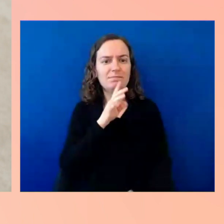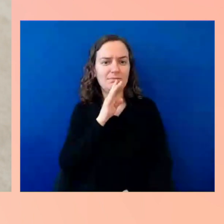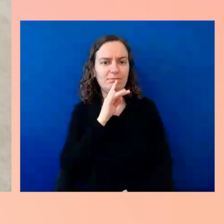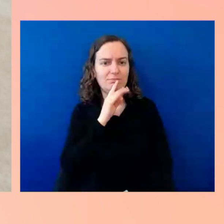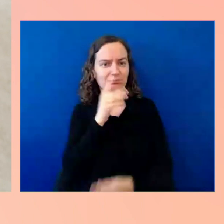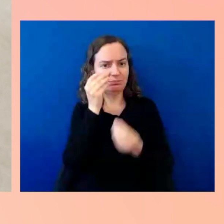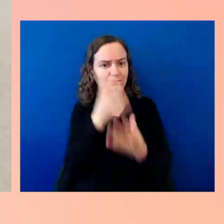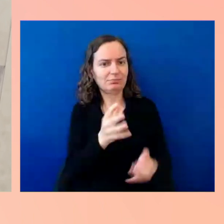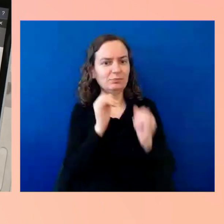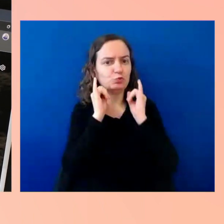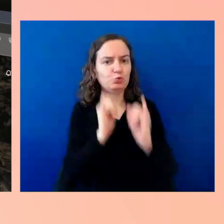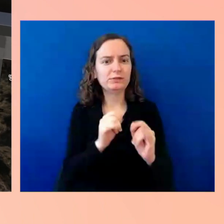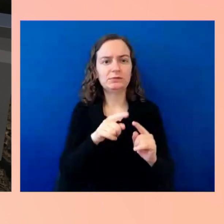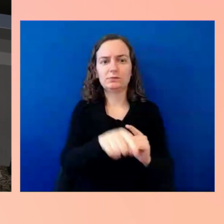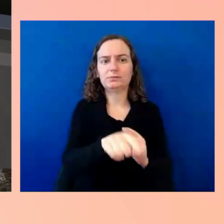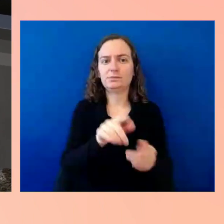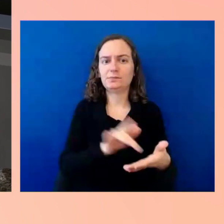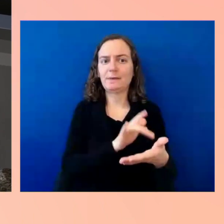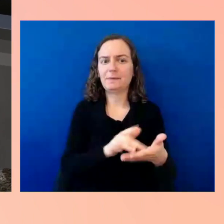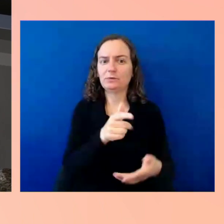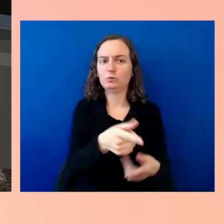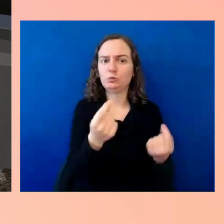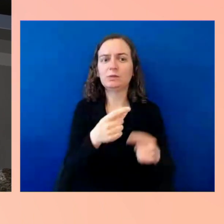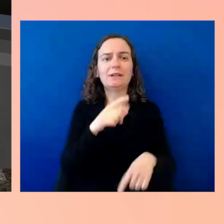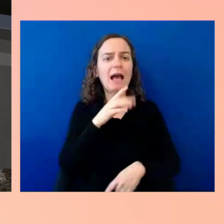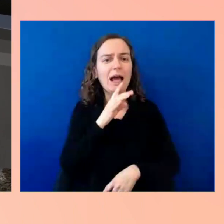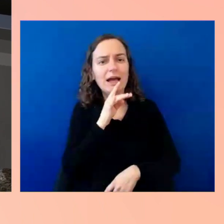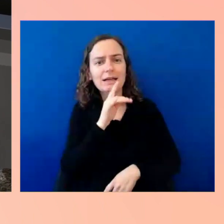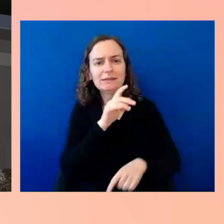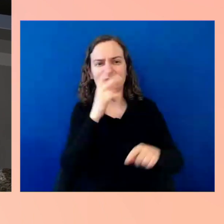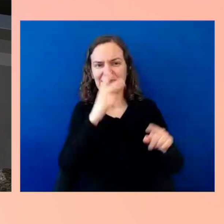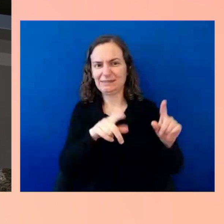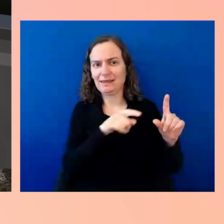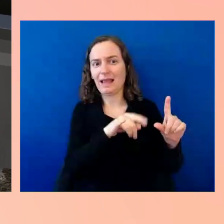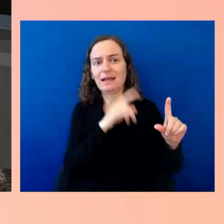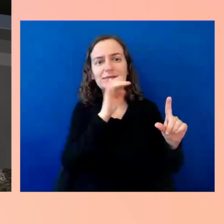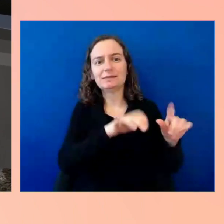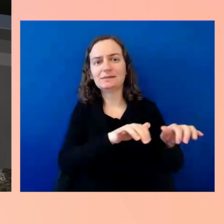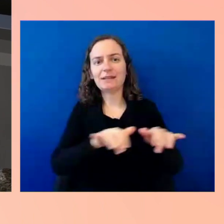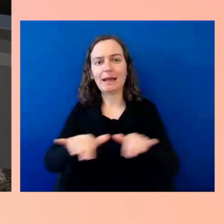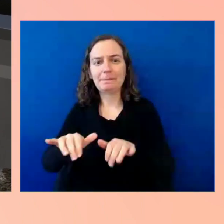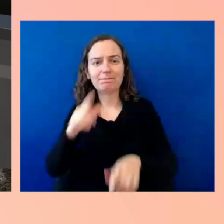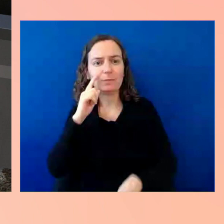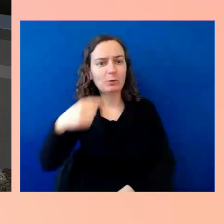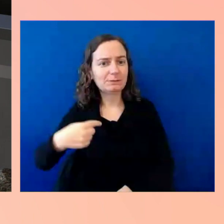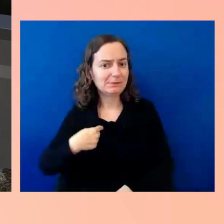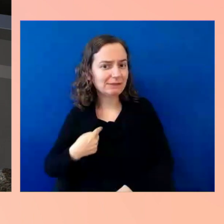that really keep us grounded, we've developed Voice Access to be easy to learn and easy to use.